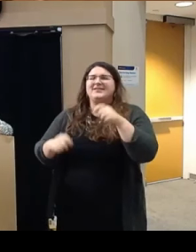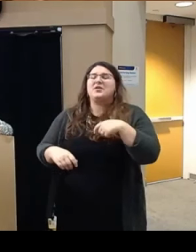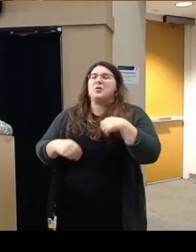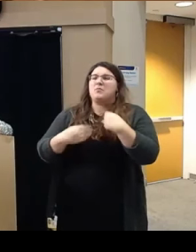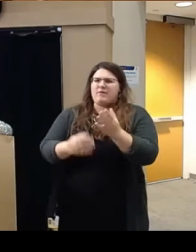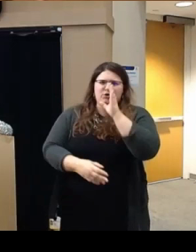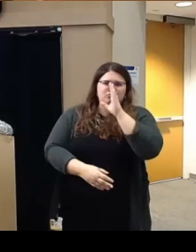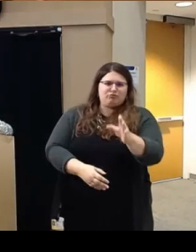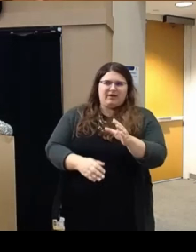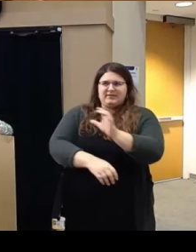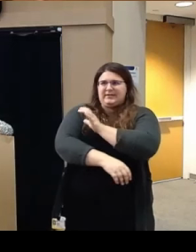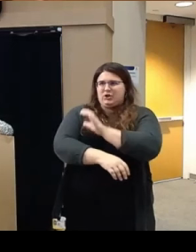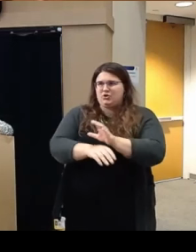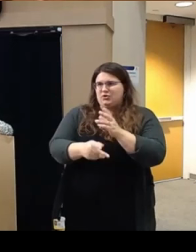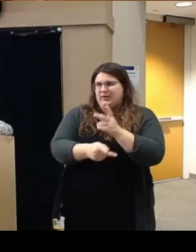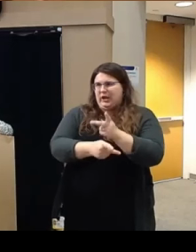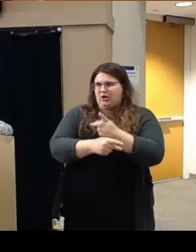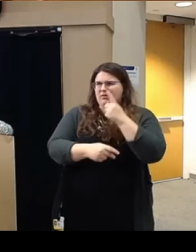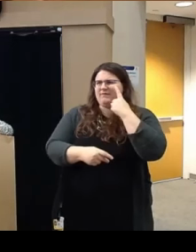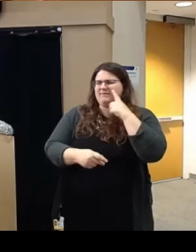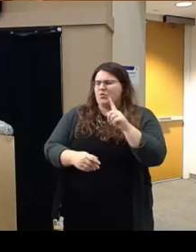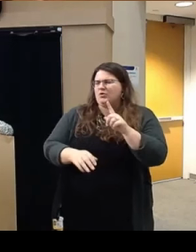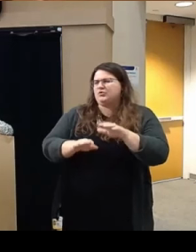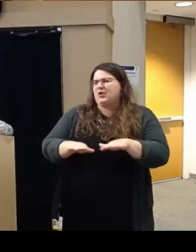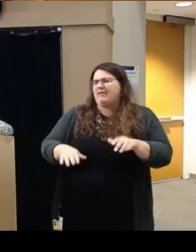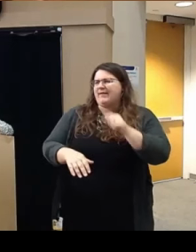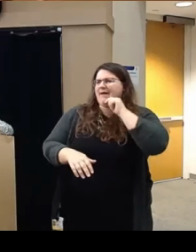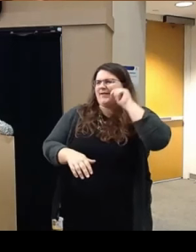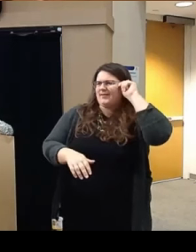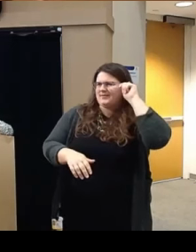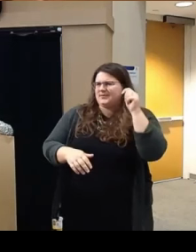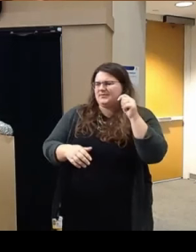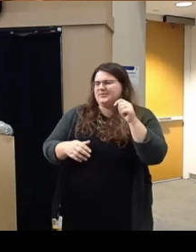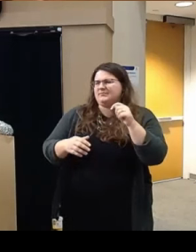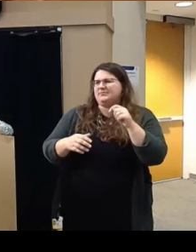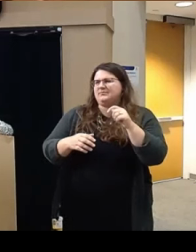clinical care within the Child and Adolescent Outpatient Clinic but she also supervises trainees